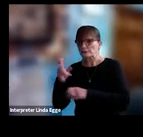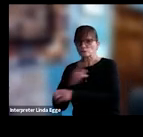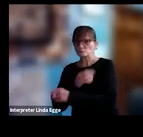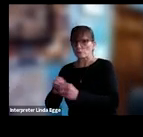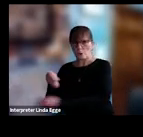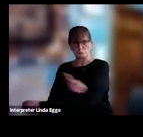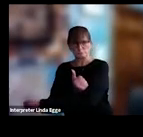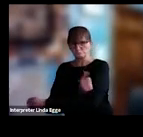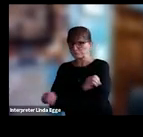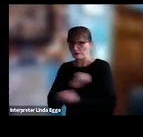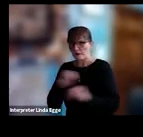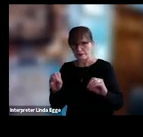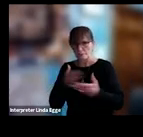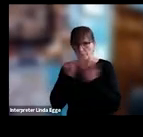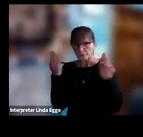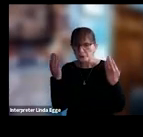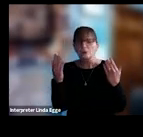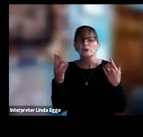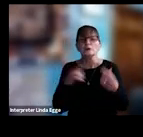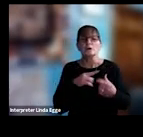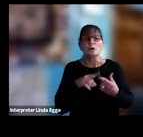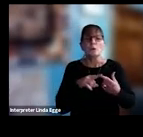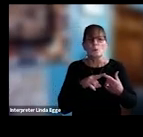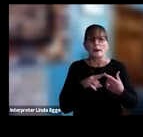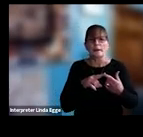And so when they were together,